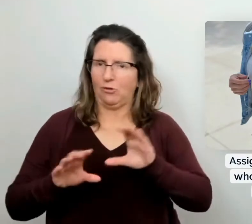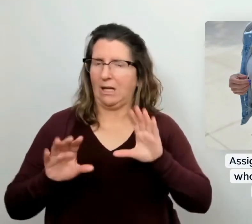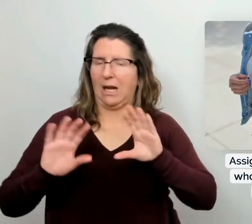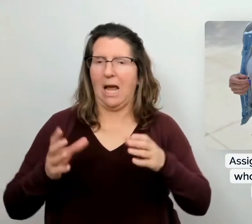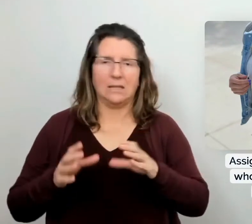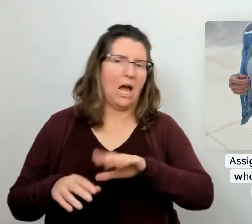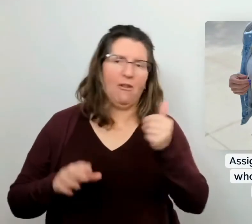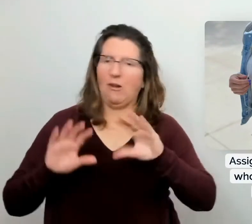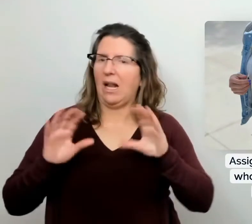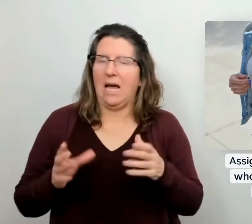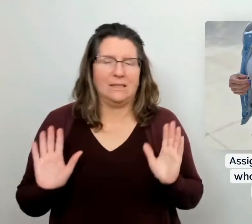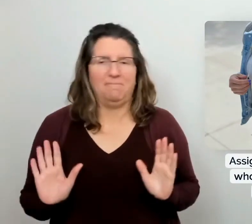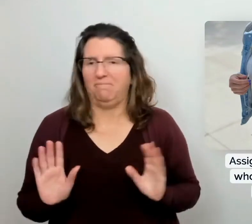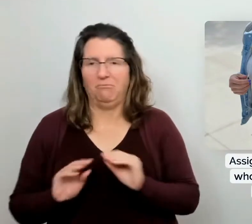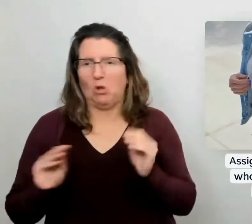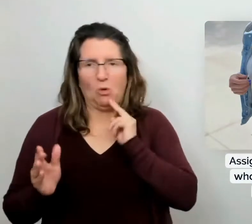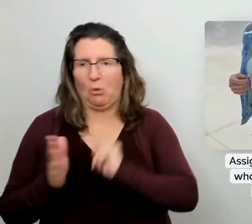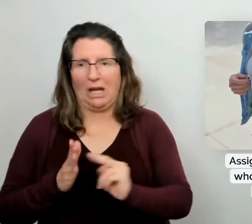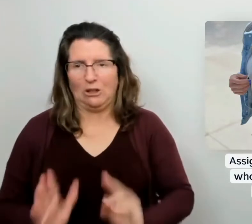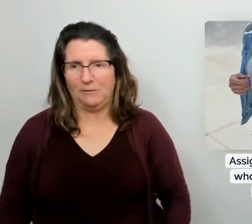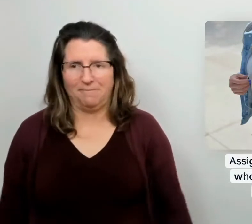Not for any of the other classes.